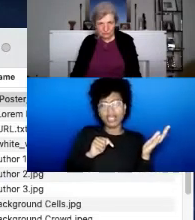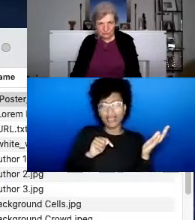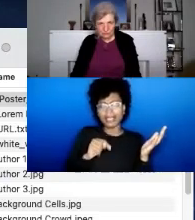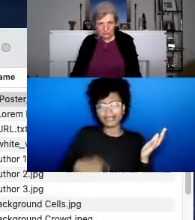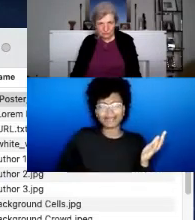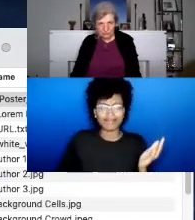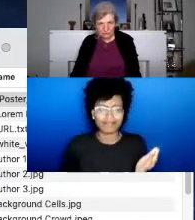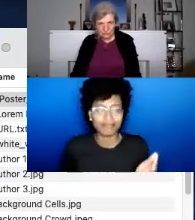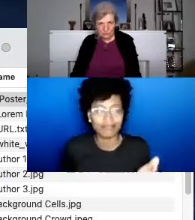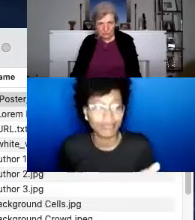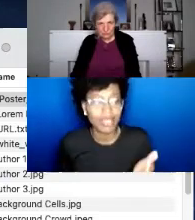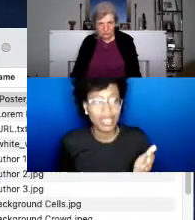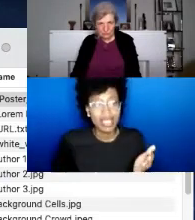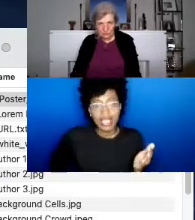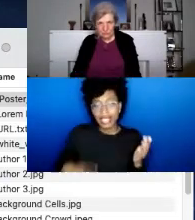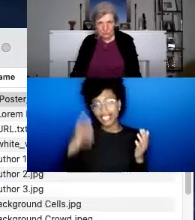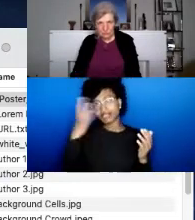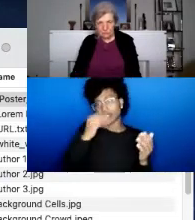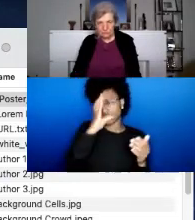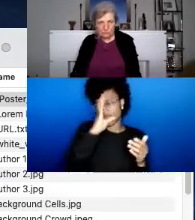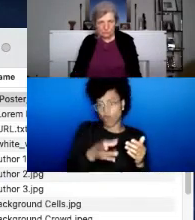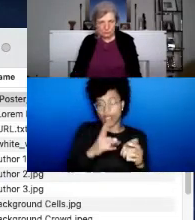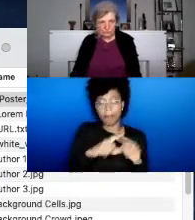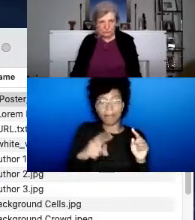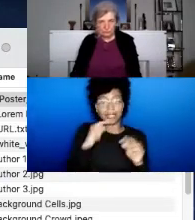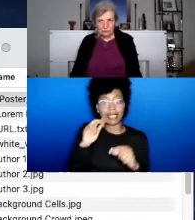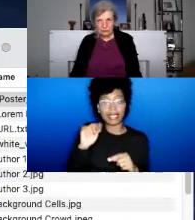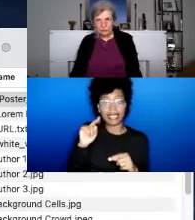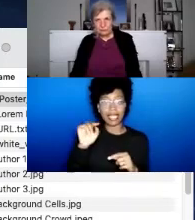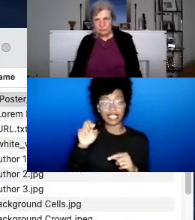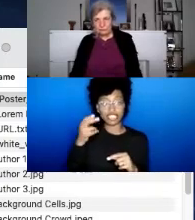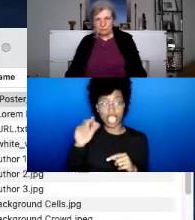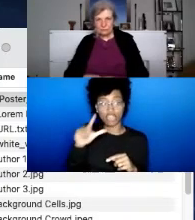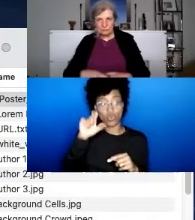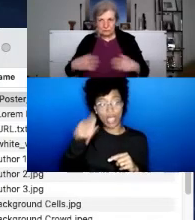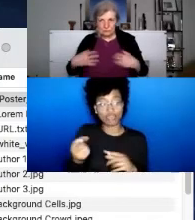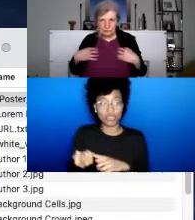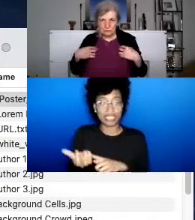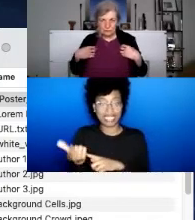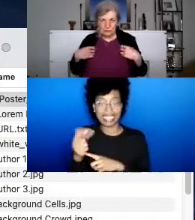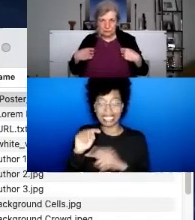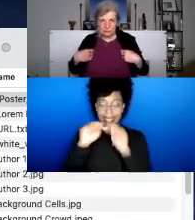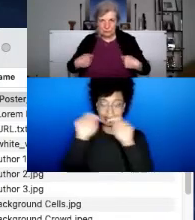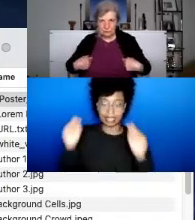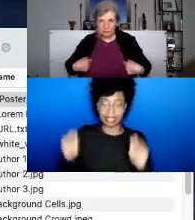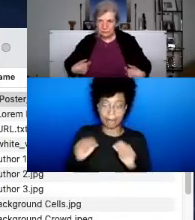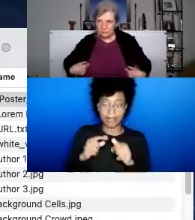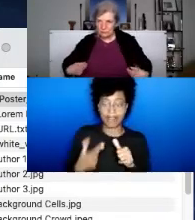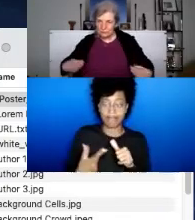In a nutshell, you've got to delete the template. 07:42:51 You go over here to the delete button